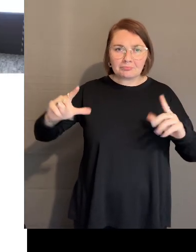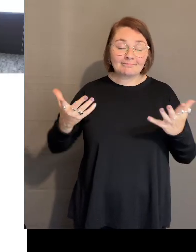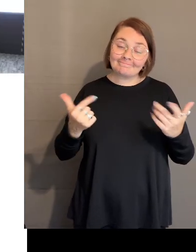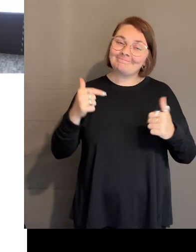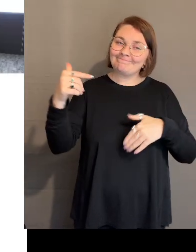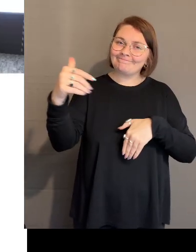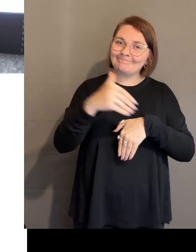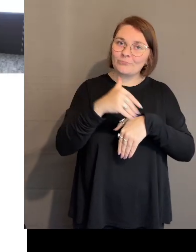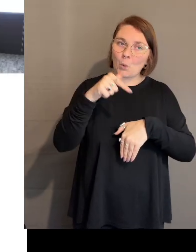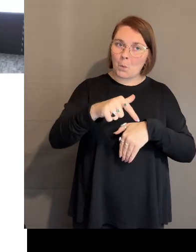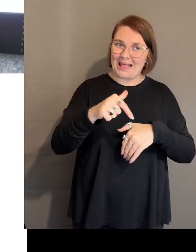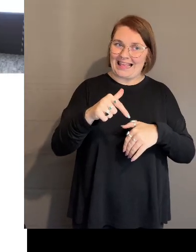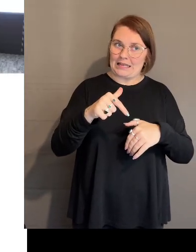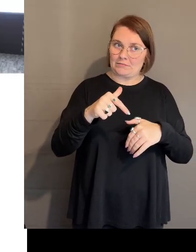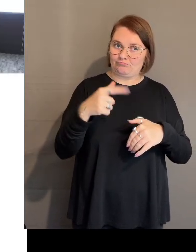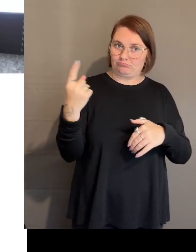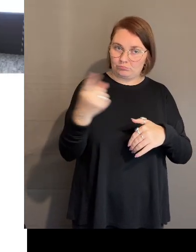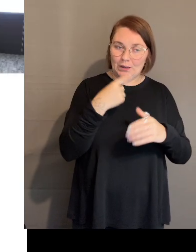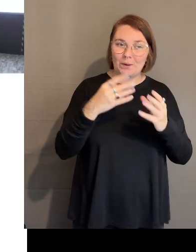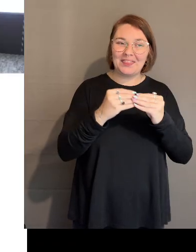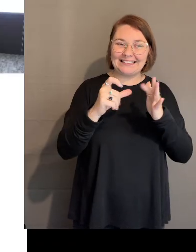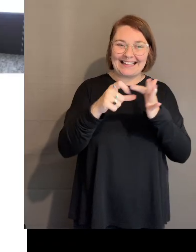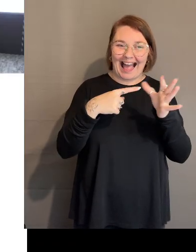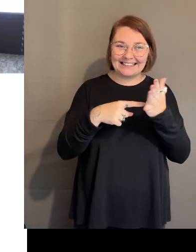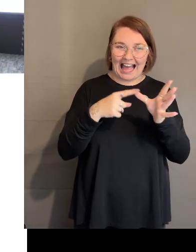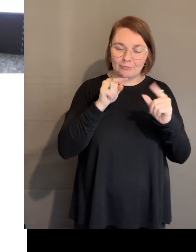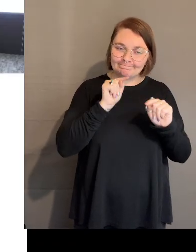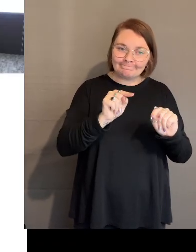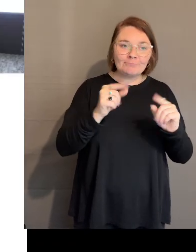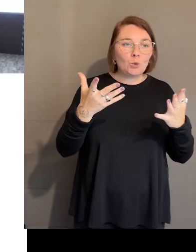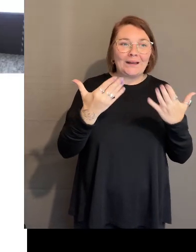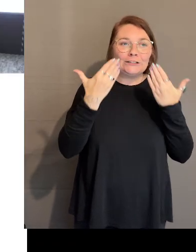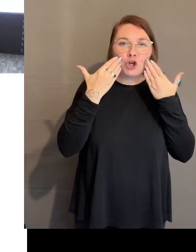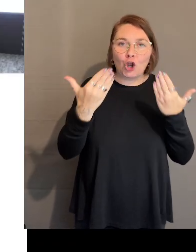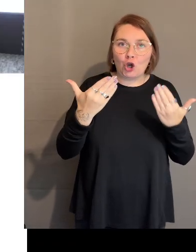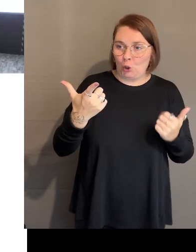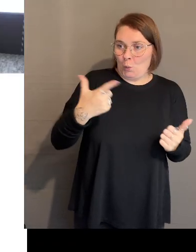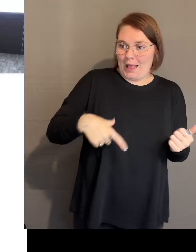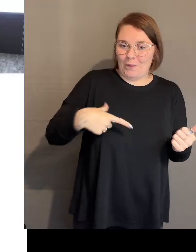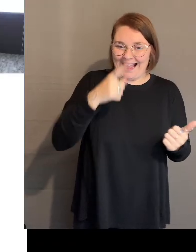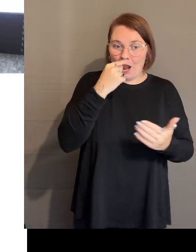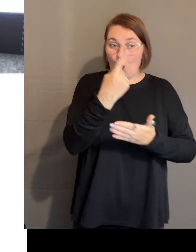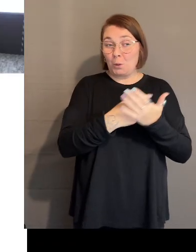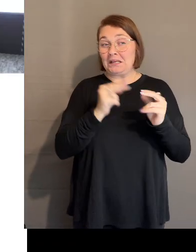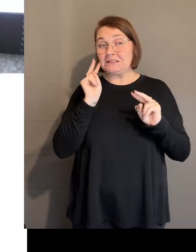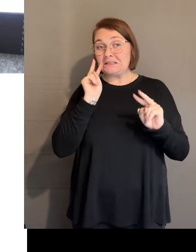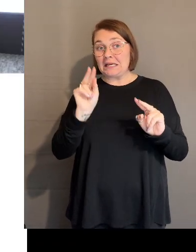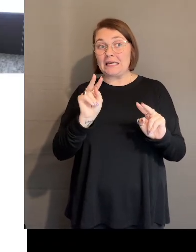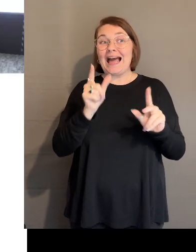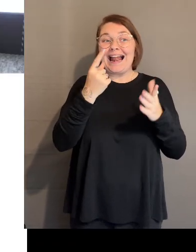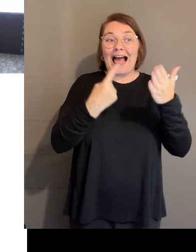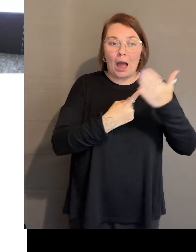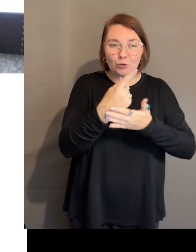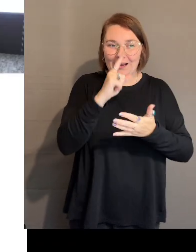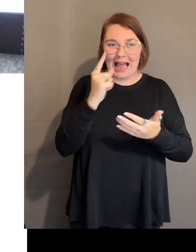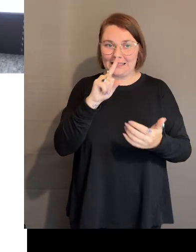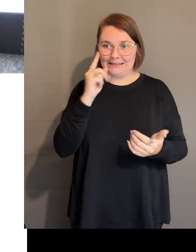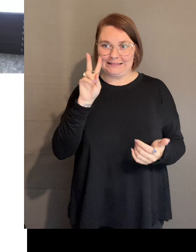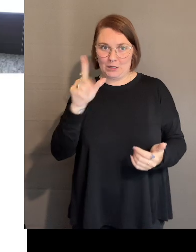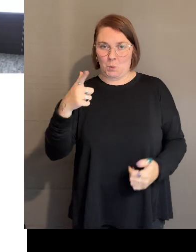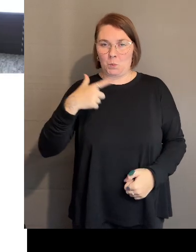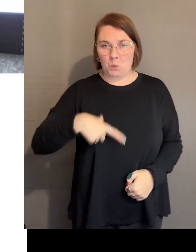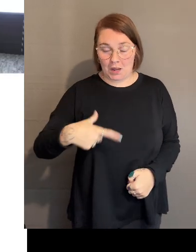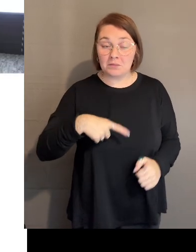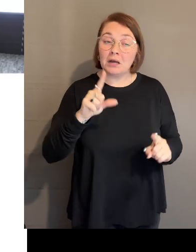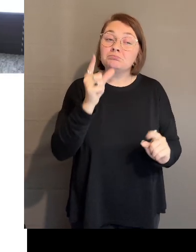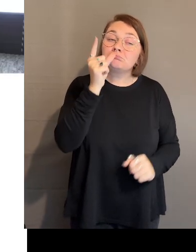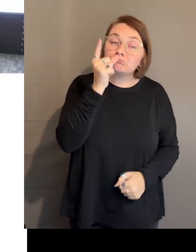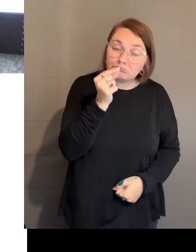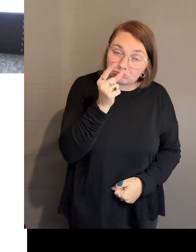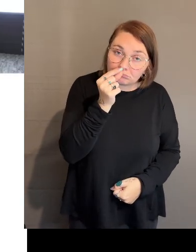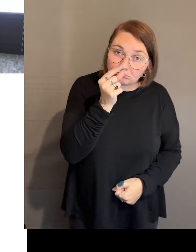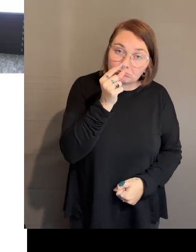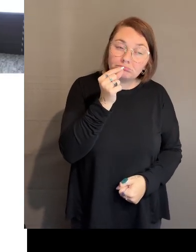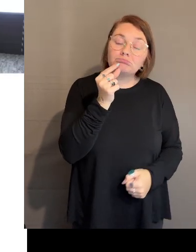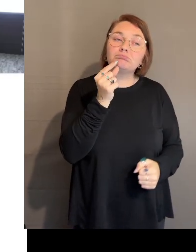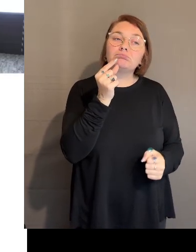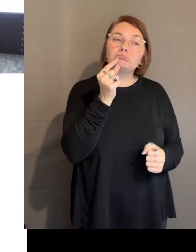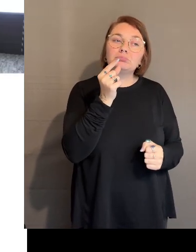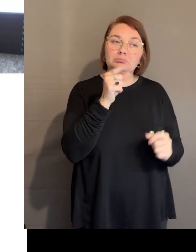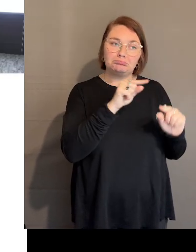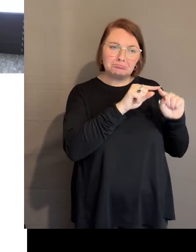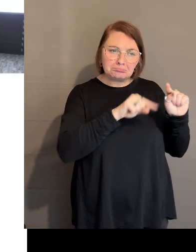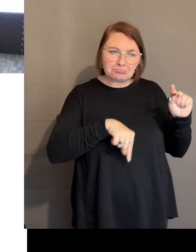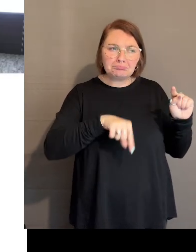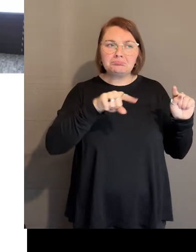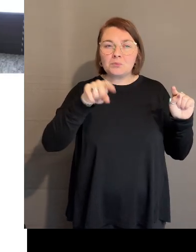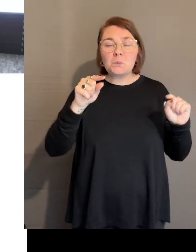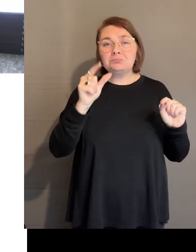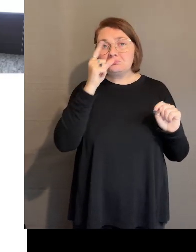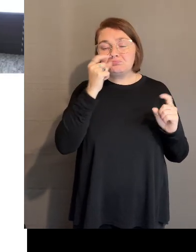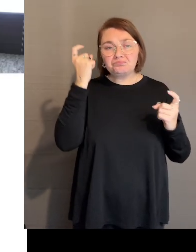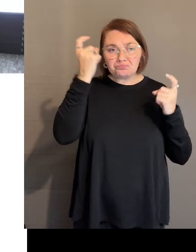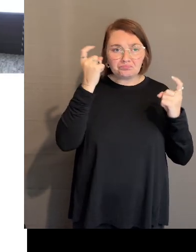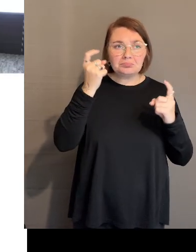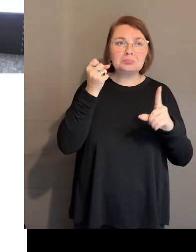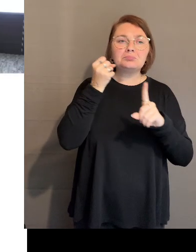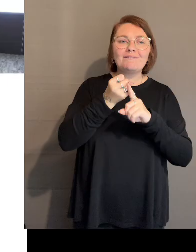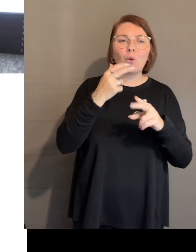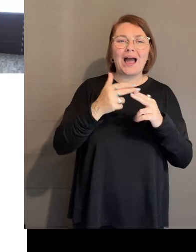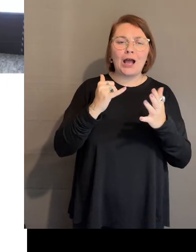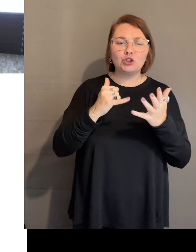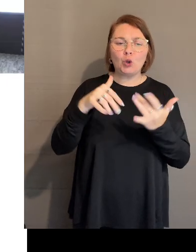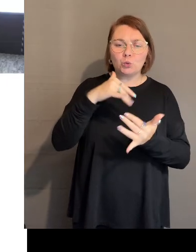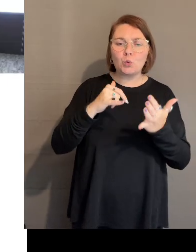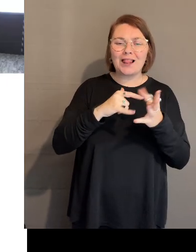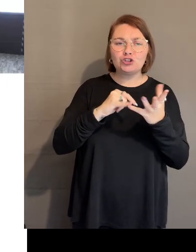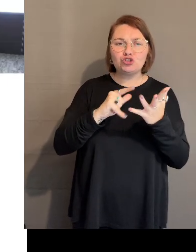Well, that's the problem with administrative data register study. We don't know. We can only say that happens, right? But potentially, this is an artifact of the Swedish social insurance system.